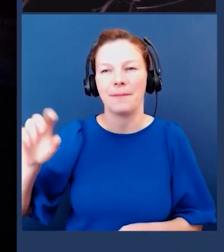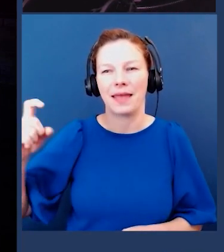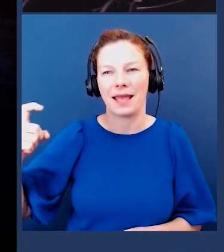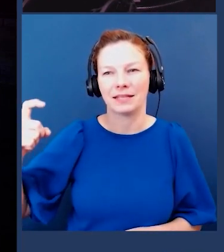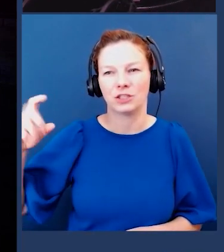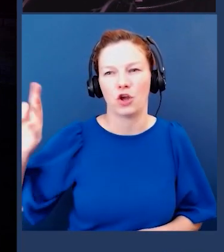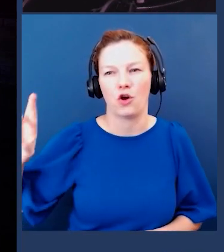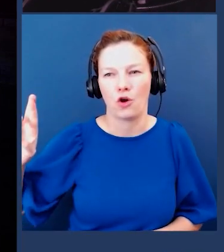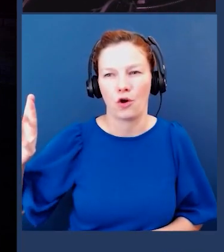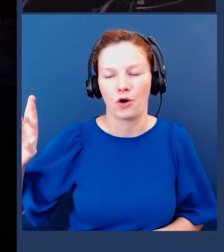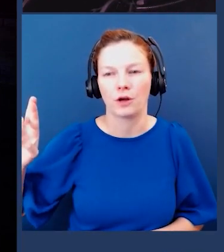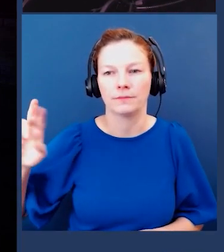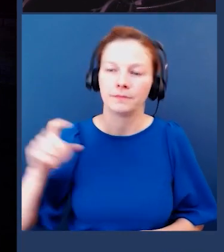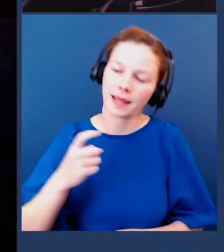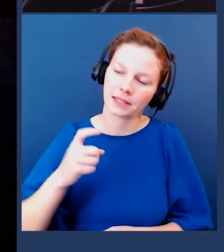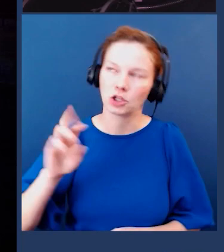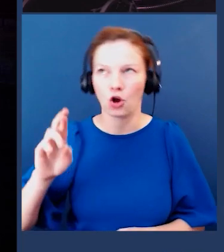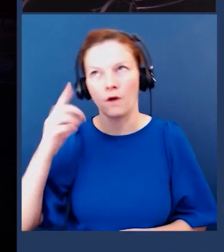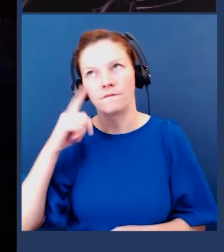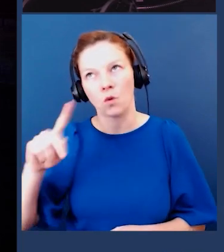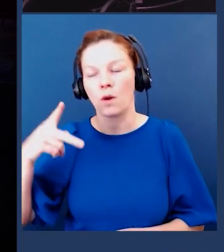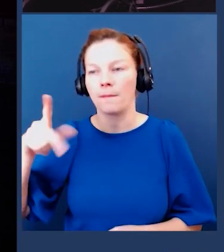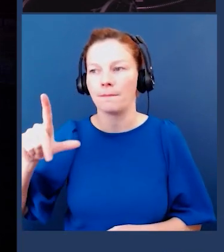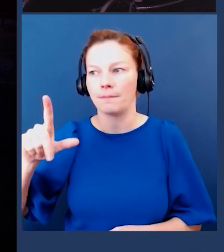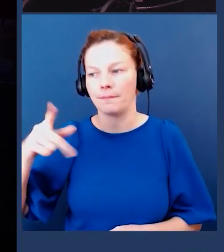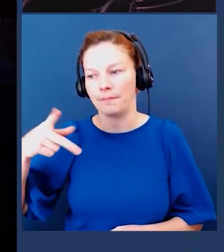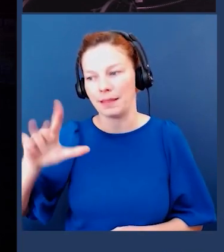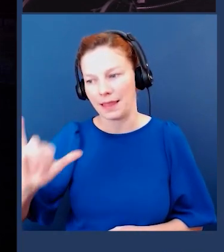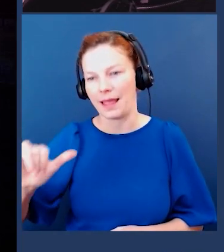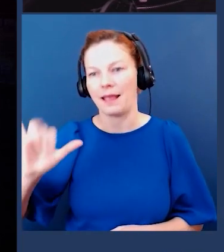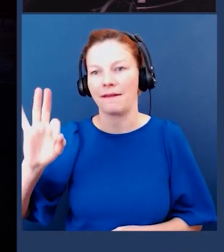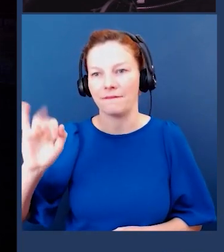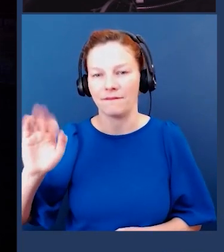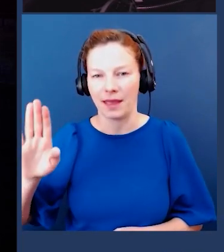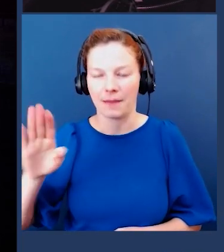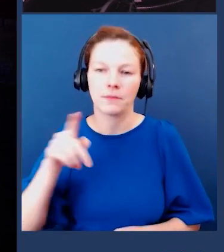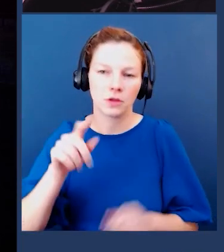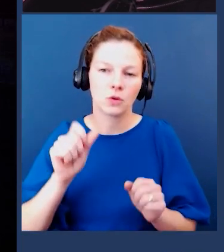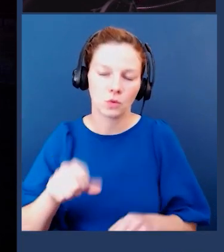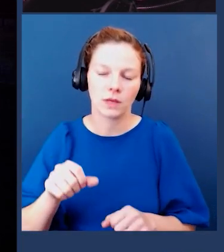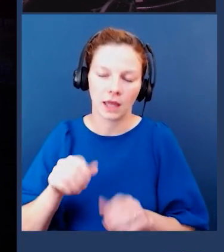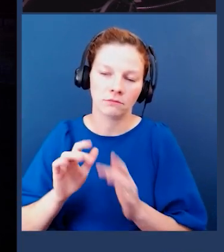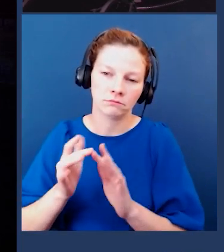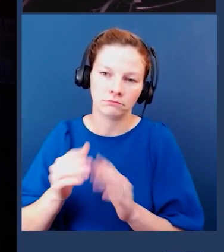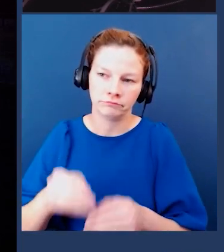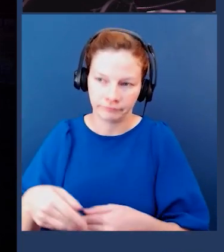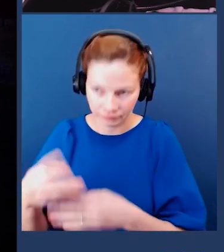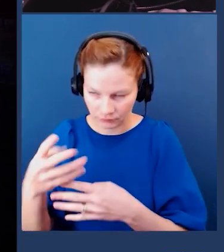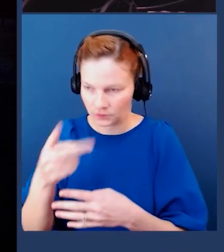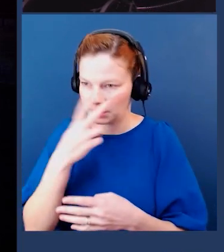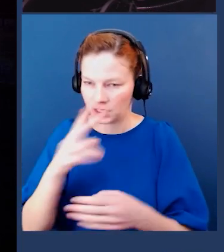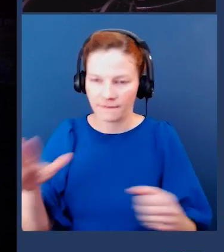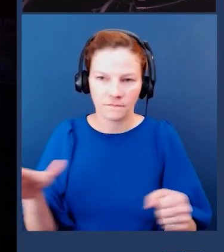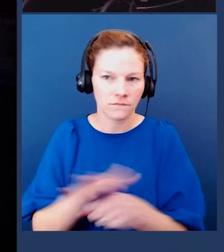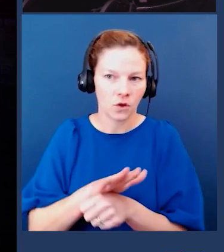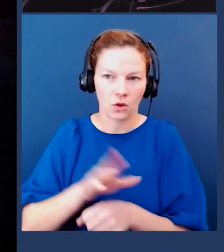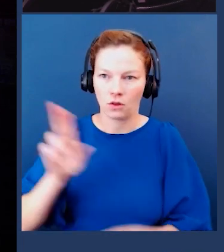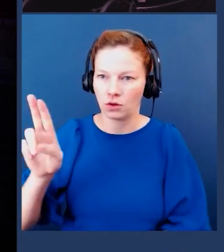but you can go on Azure Portal, deploy it. It's on premise and you will have access to the entire UI that just make it a bit easier to manage it.